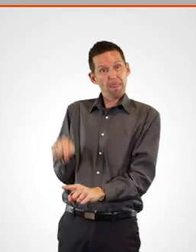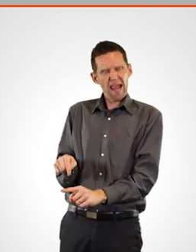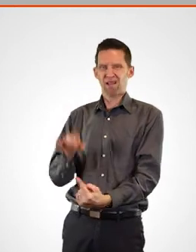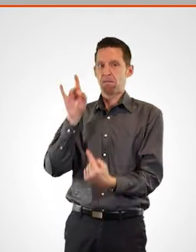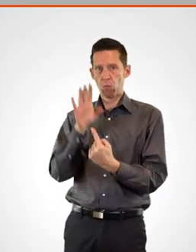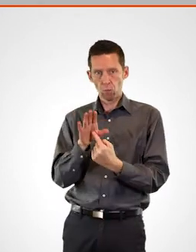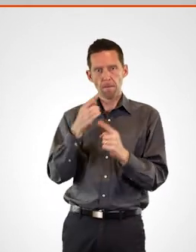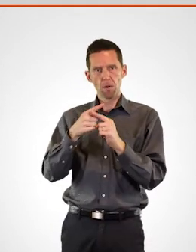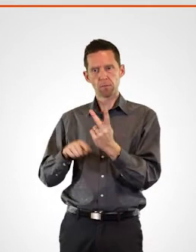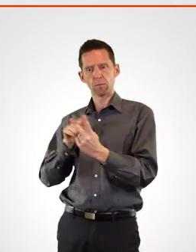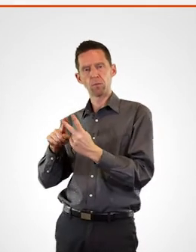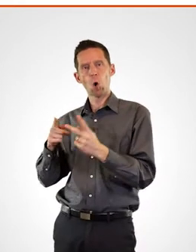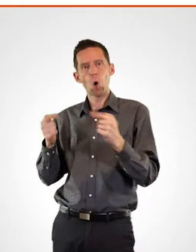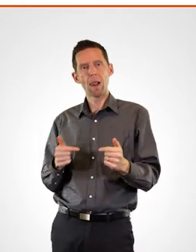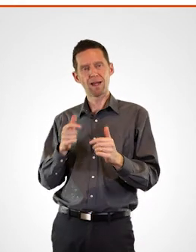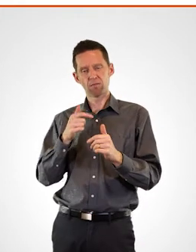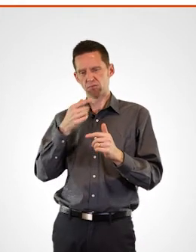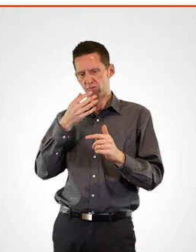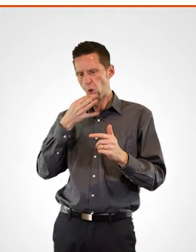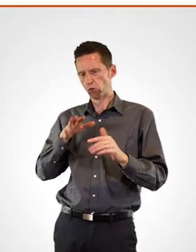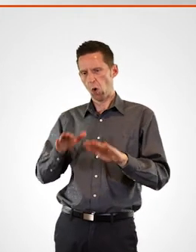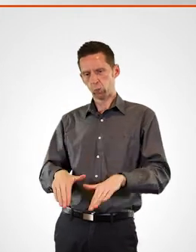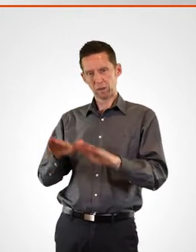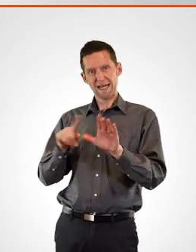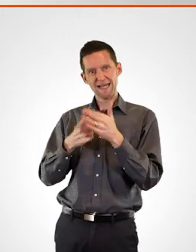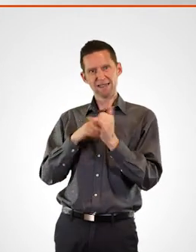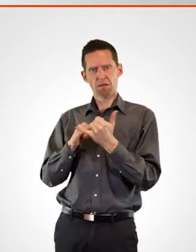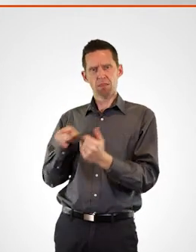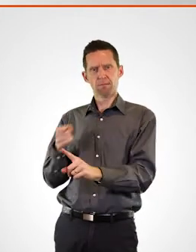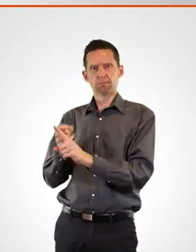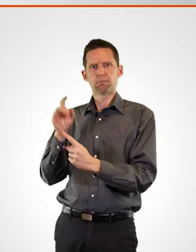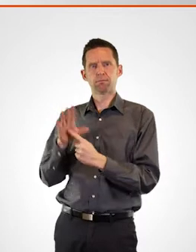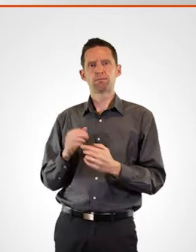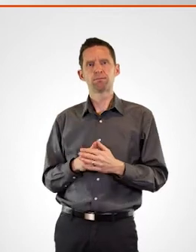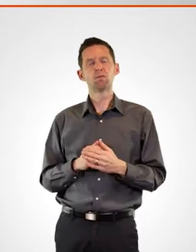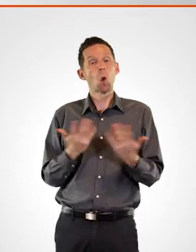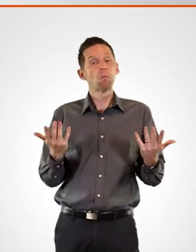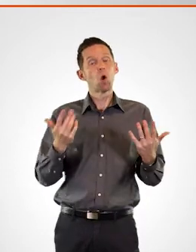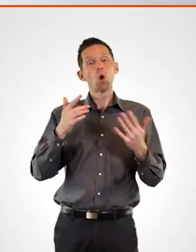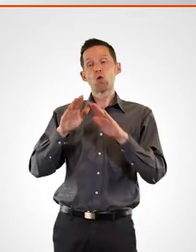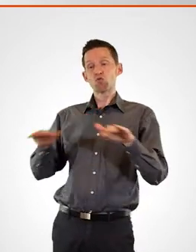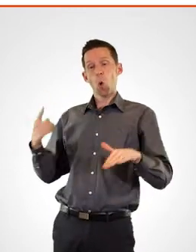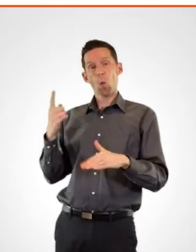but so does what happens in the early childhood years. So what do we know about students who read above a third-grade level?